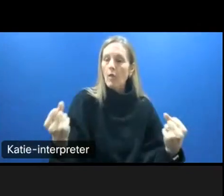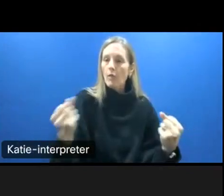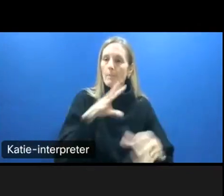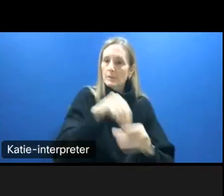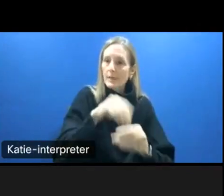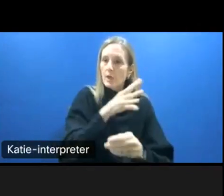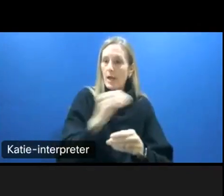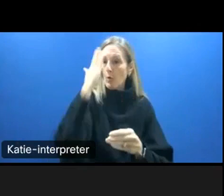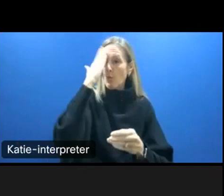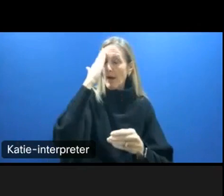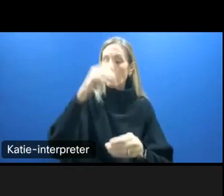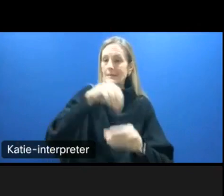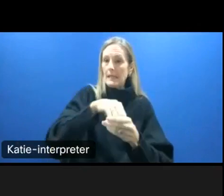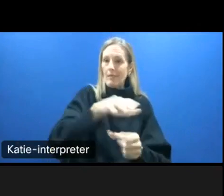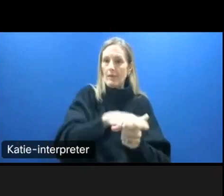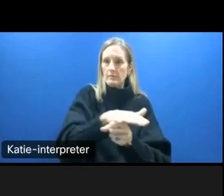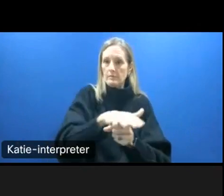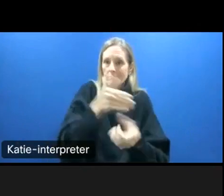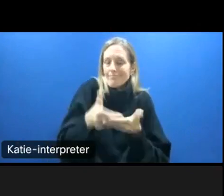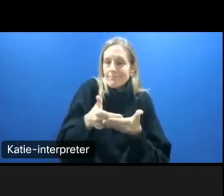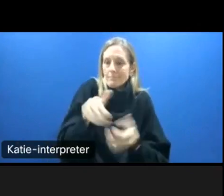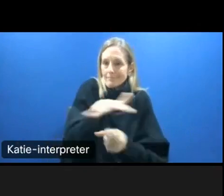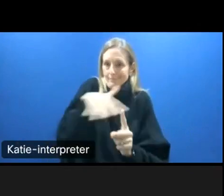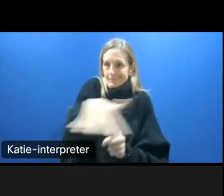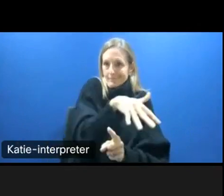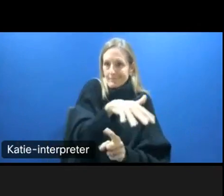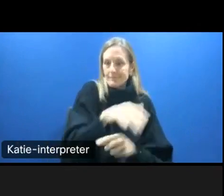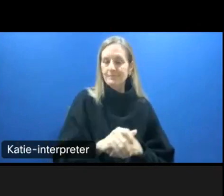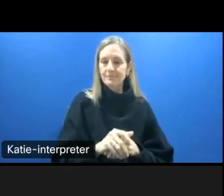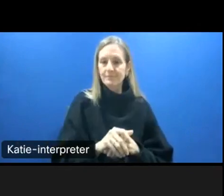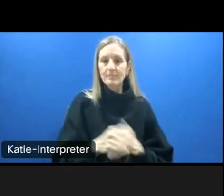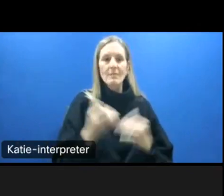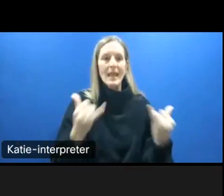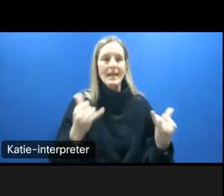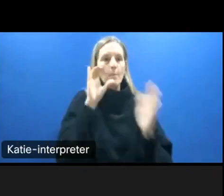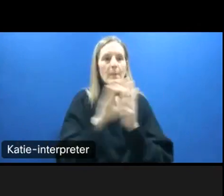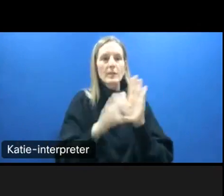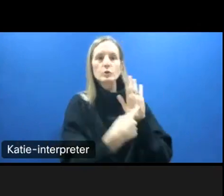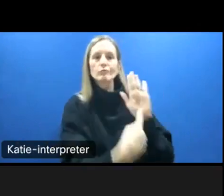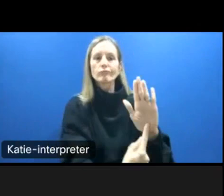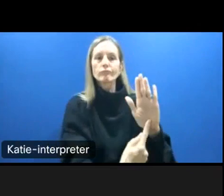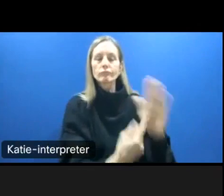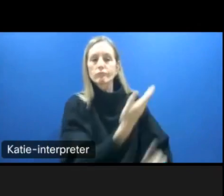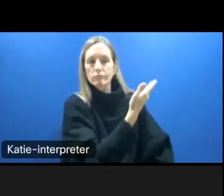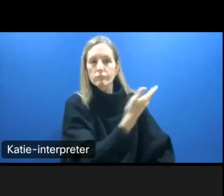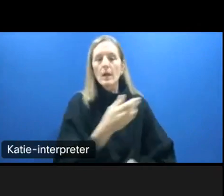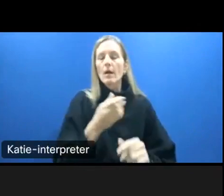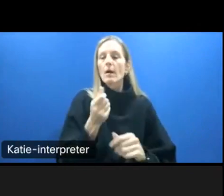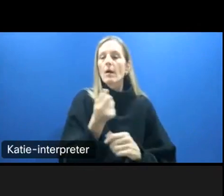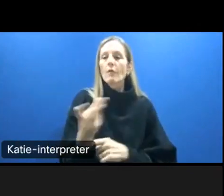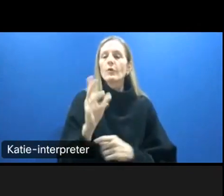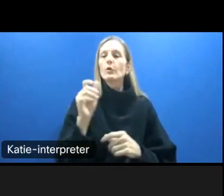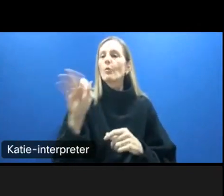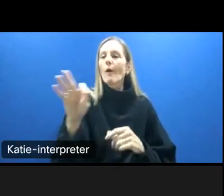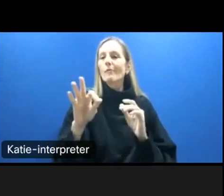That needed the most pictures here that show a few community highlights national HIV testing the event.